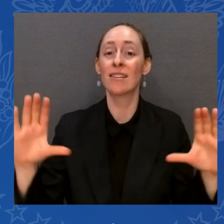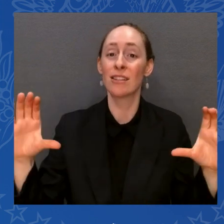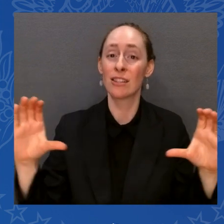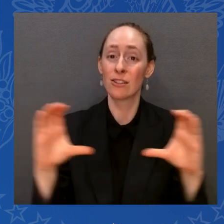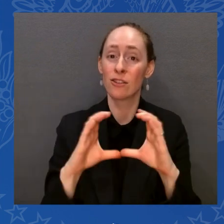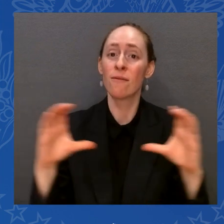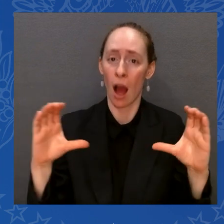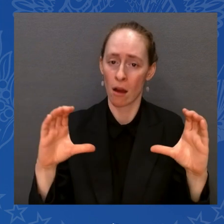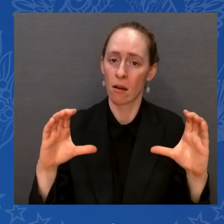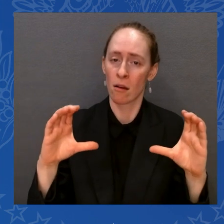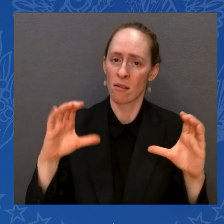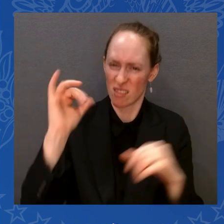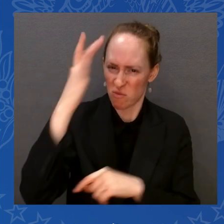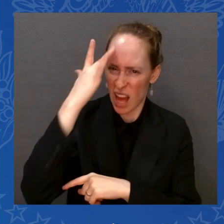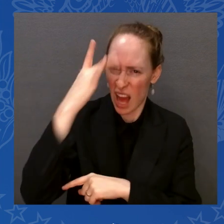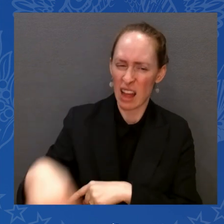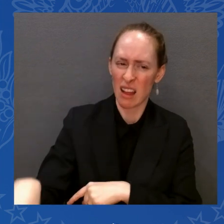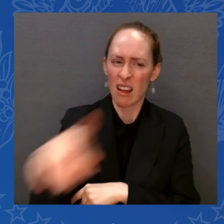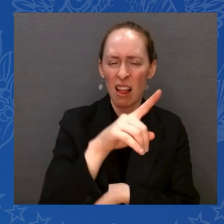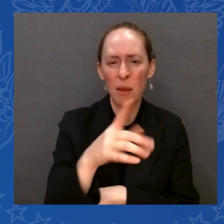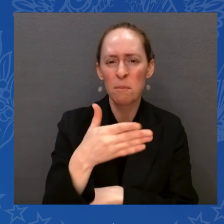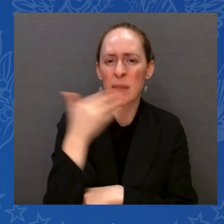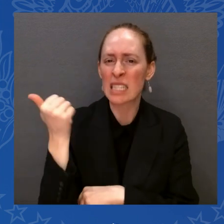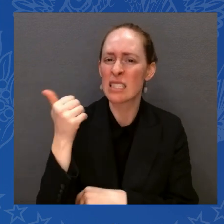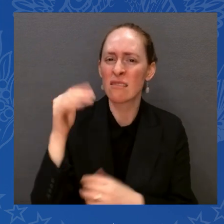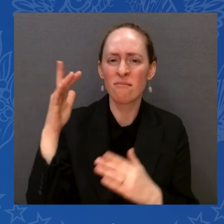You're the best educated in what you do. I really mean it.